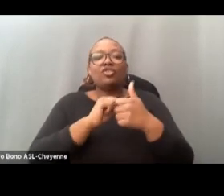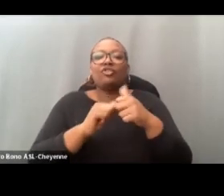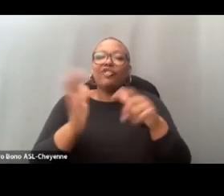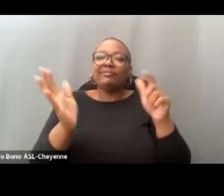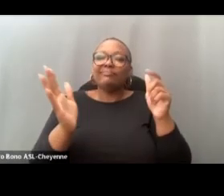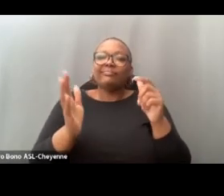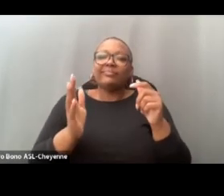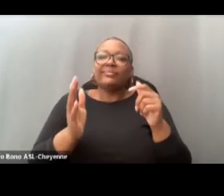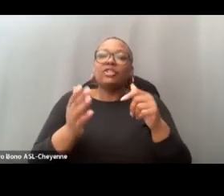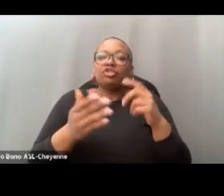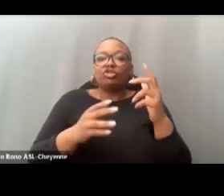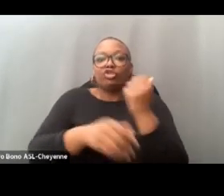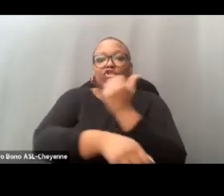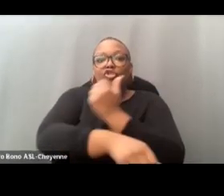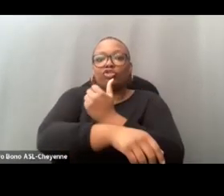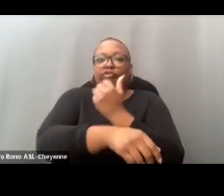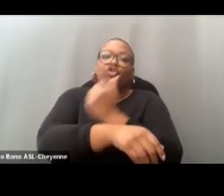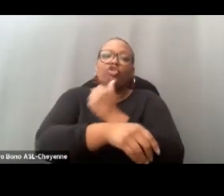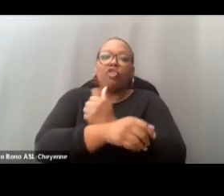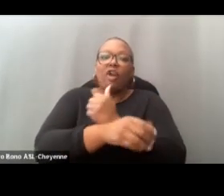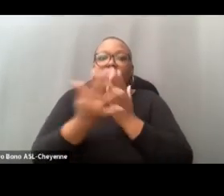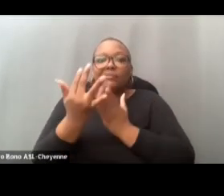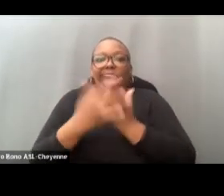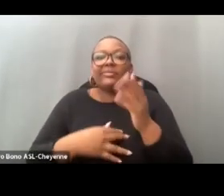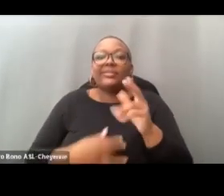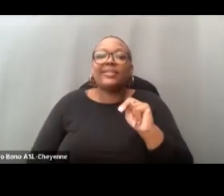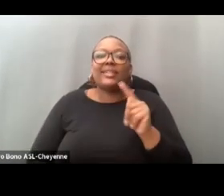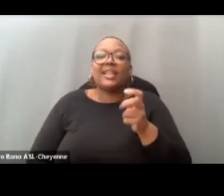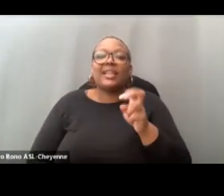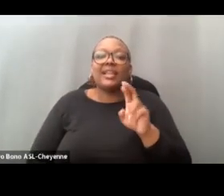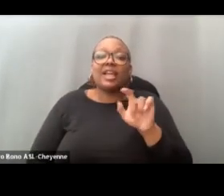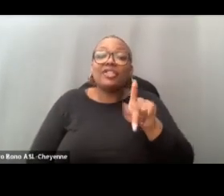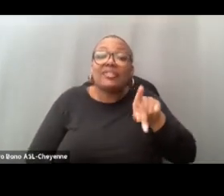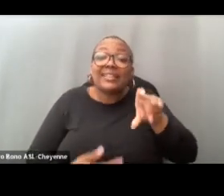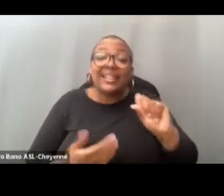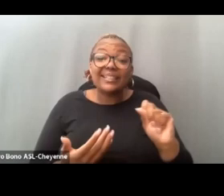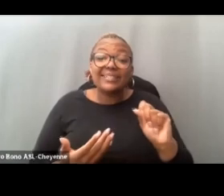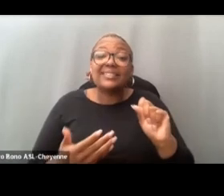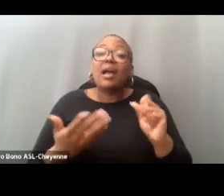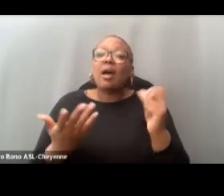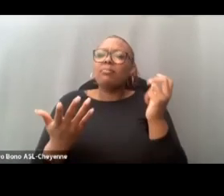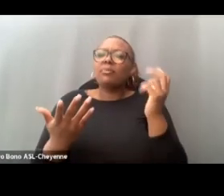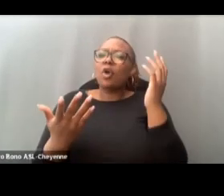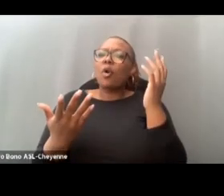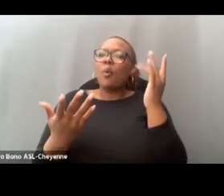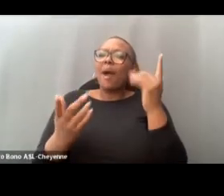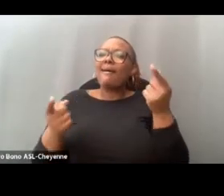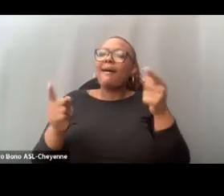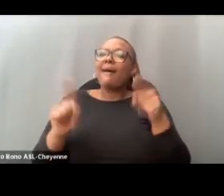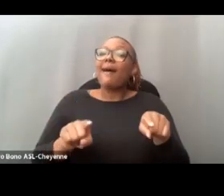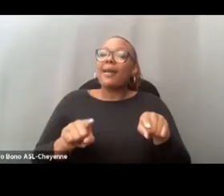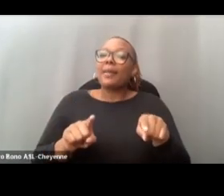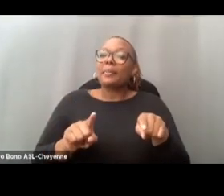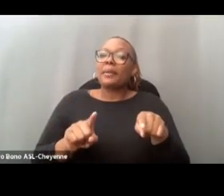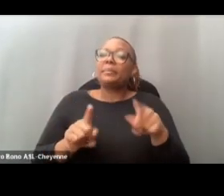passing through the Netherlands. And why did that happen? And this is to me the power of the arts